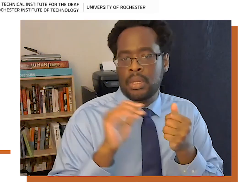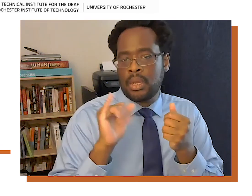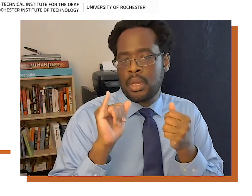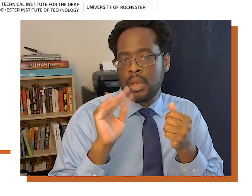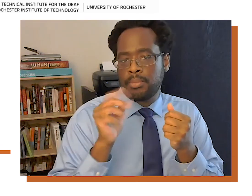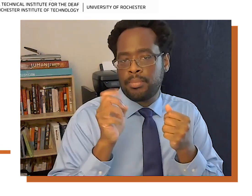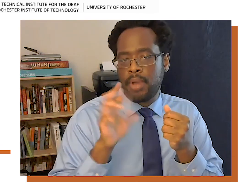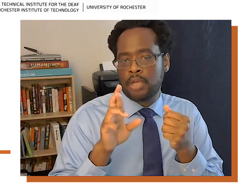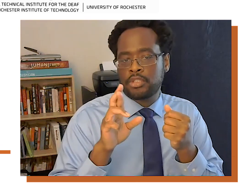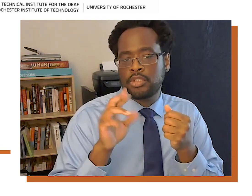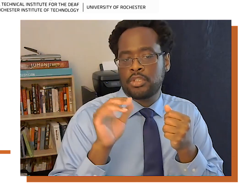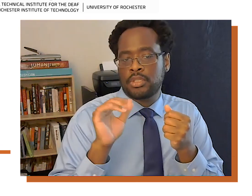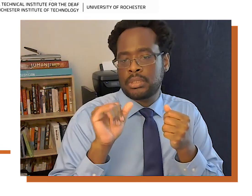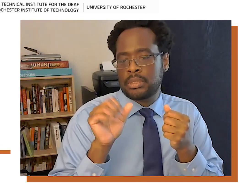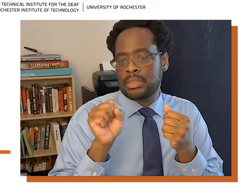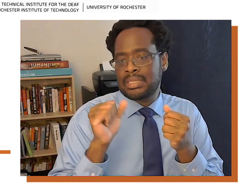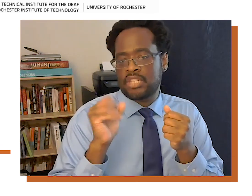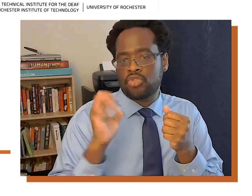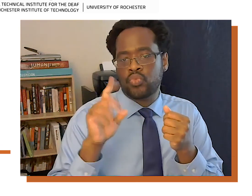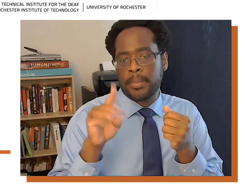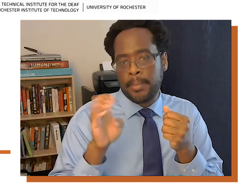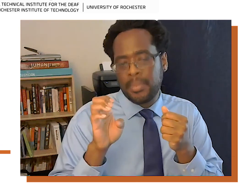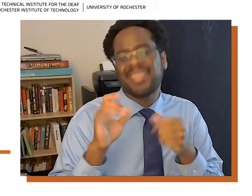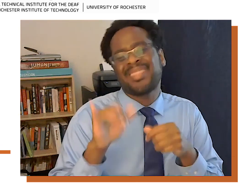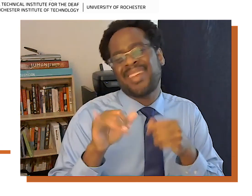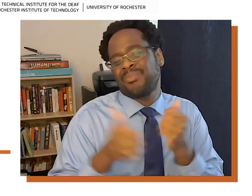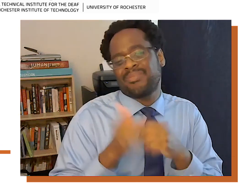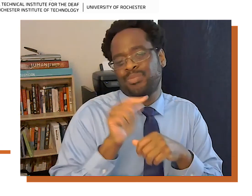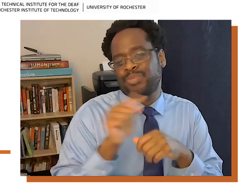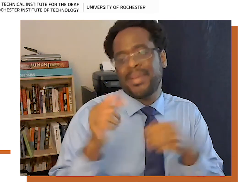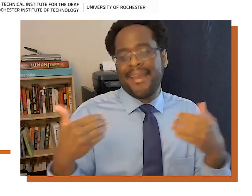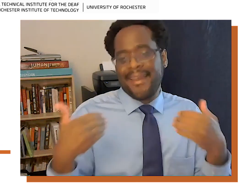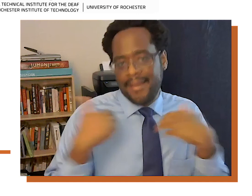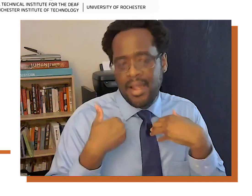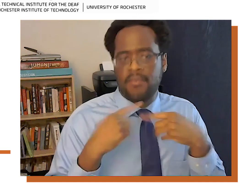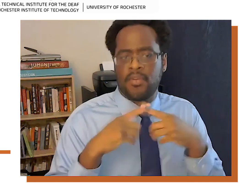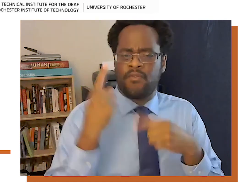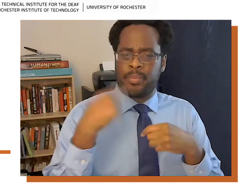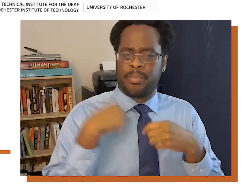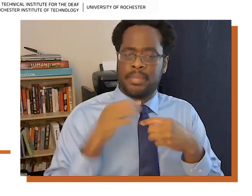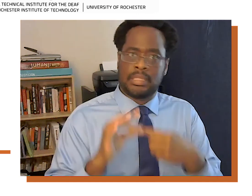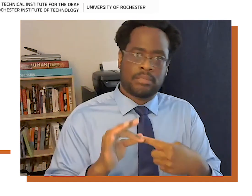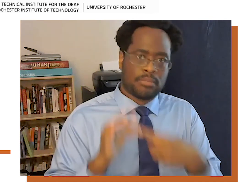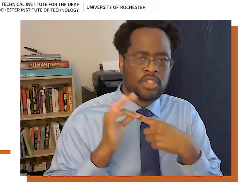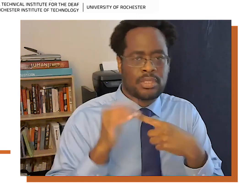and then, of course, I do struggle with imposter syndrome. Most individuals have that.